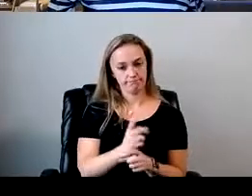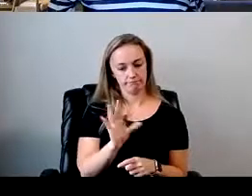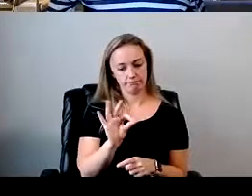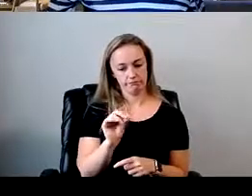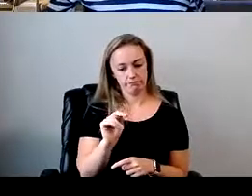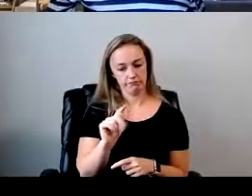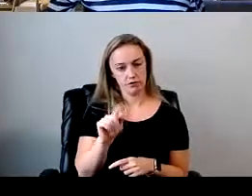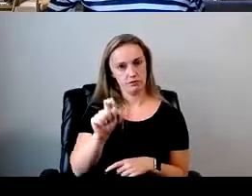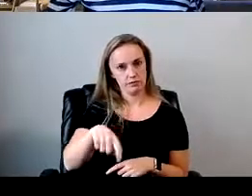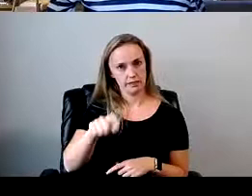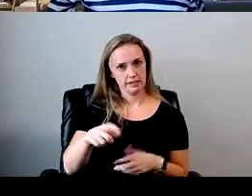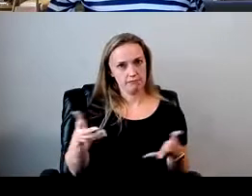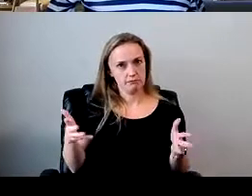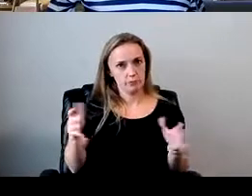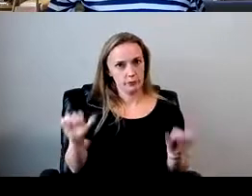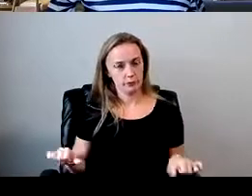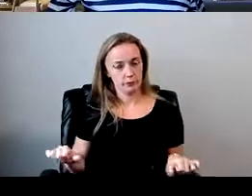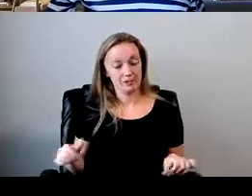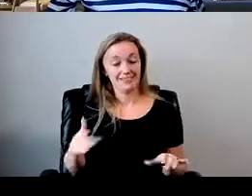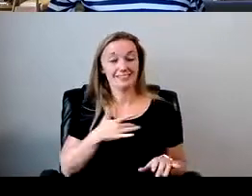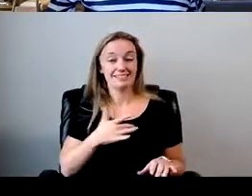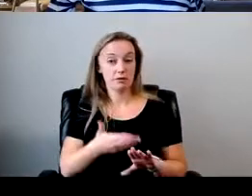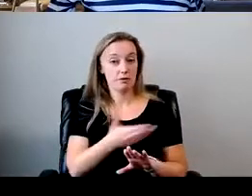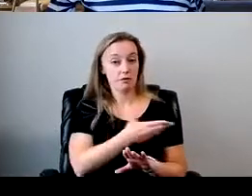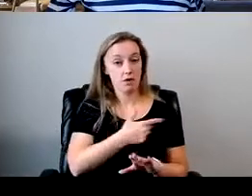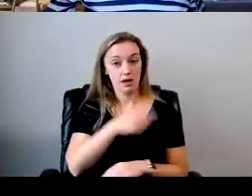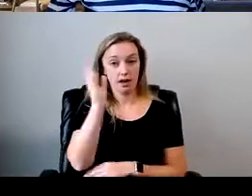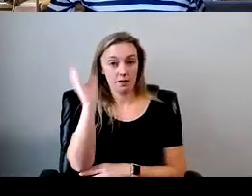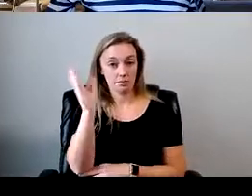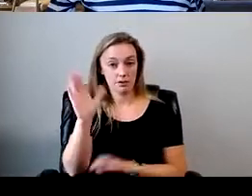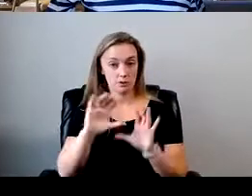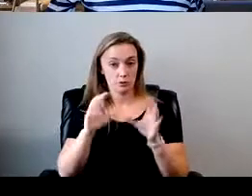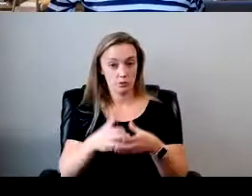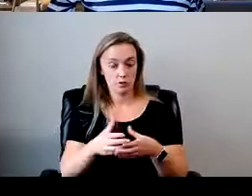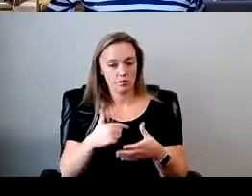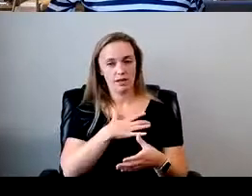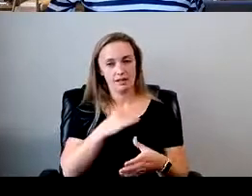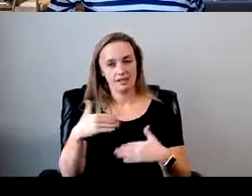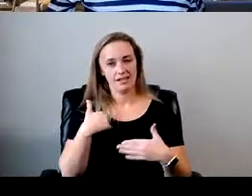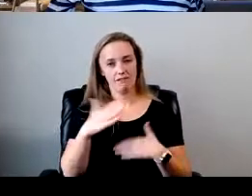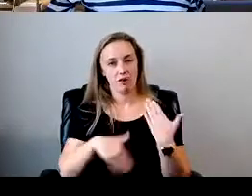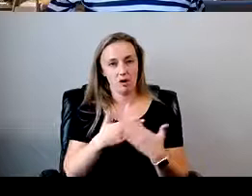So generally, before I present to a group, I like to have all of my materials stored.